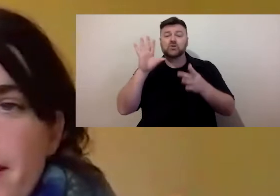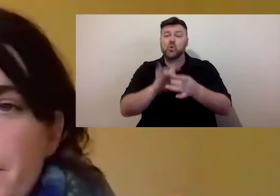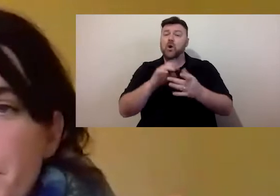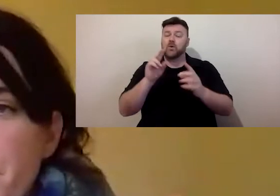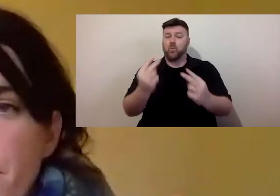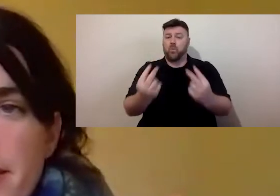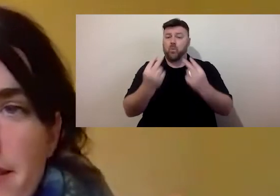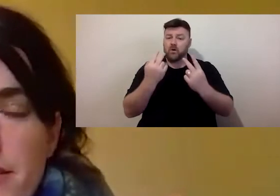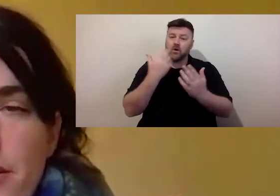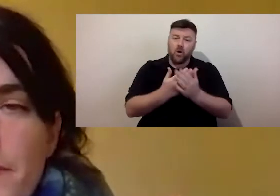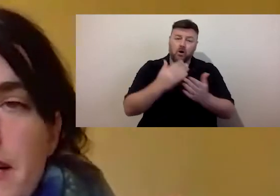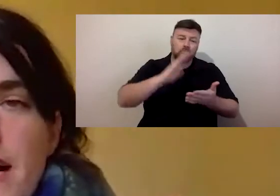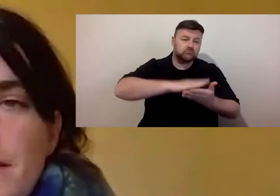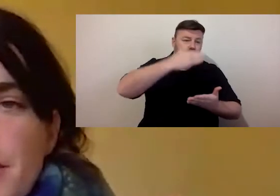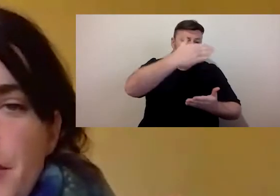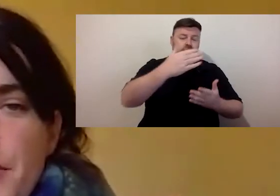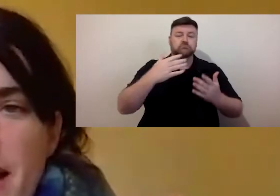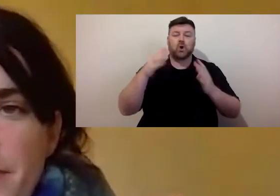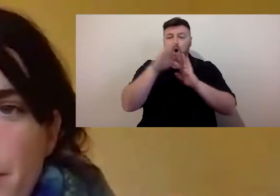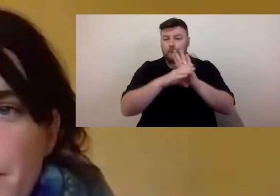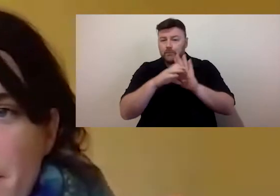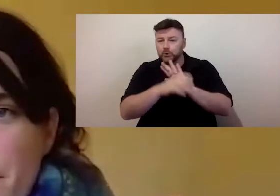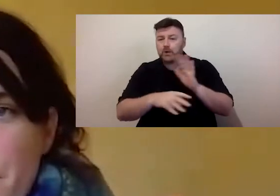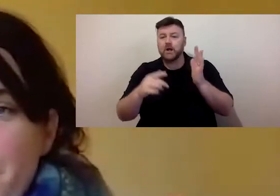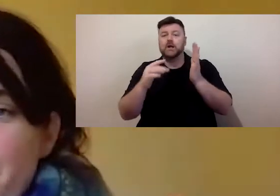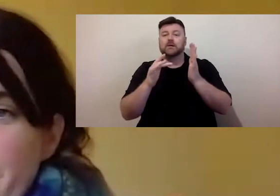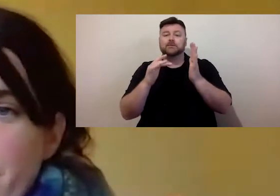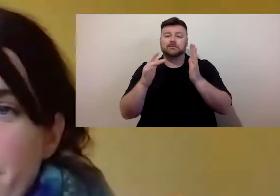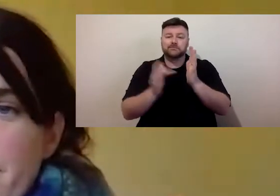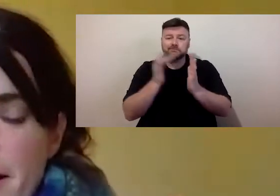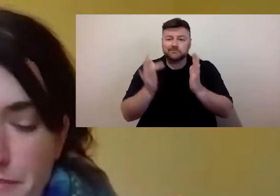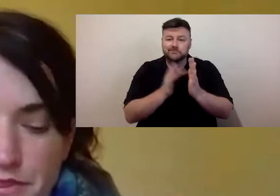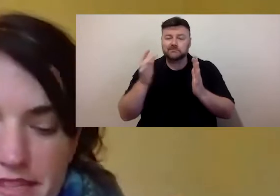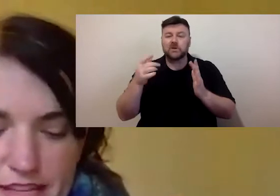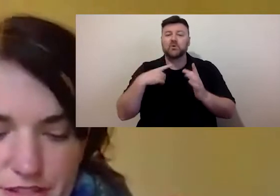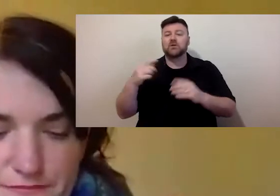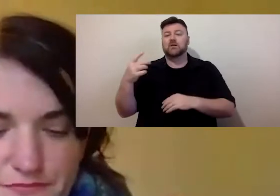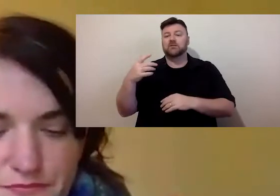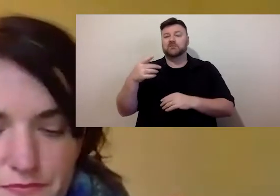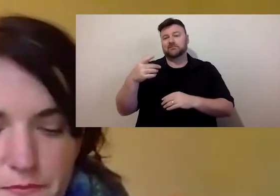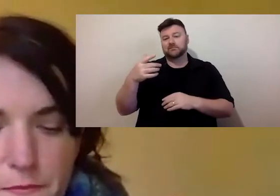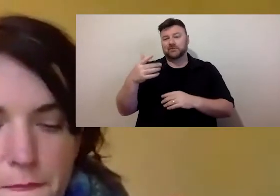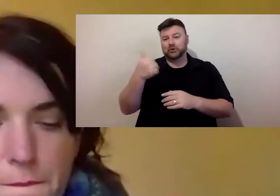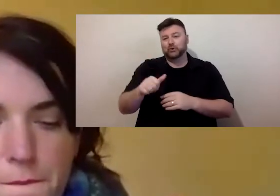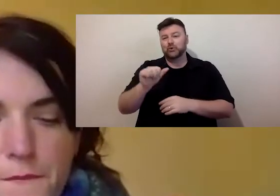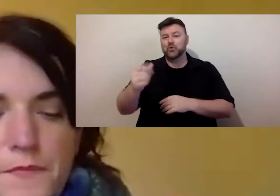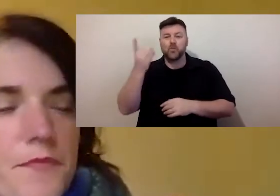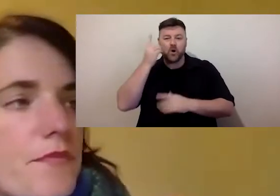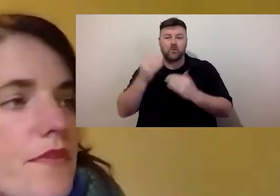computer or a desktop so that you have your smartphone free to use through the session.